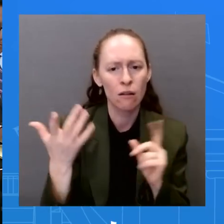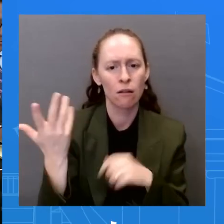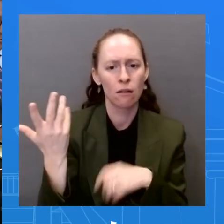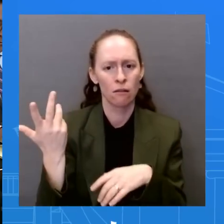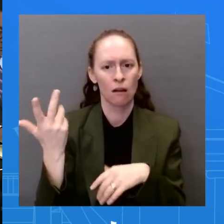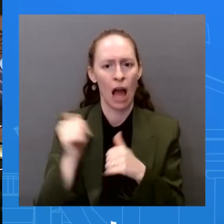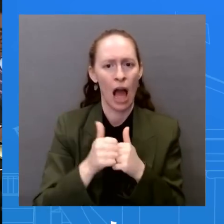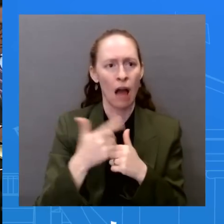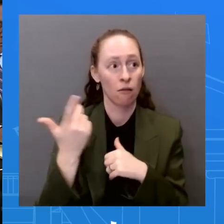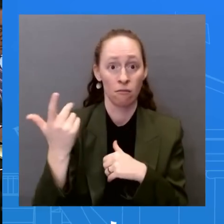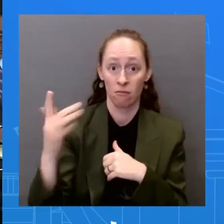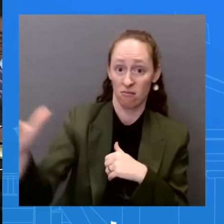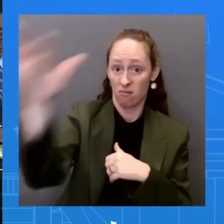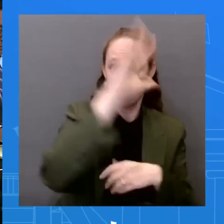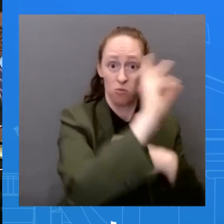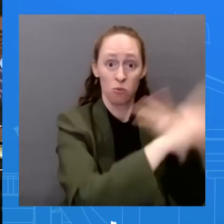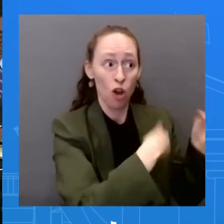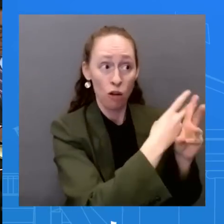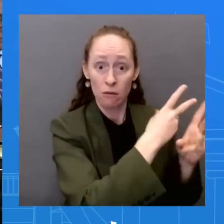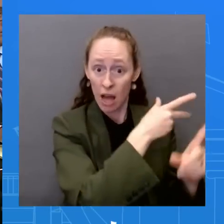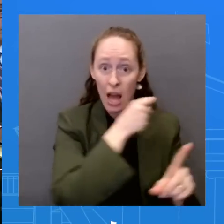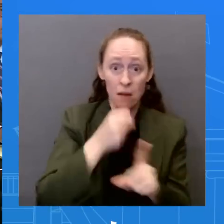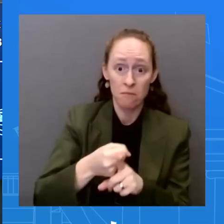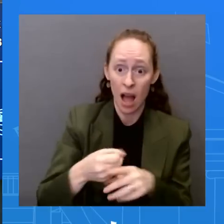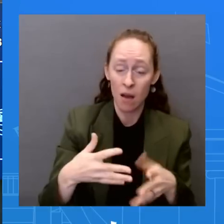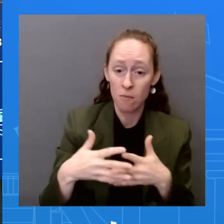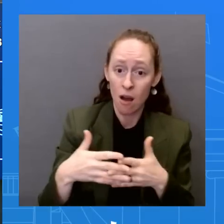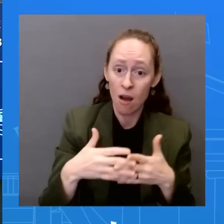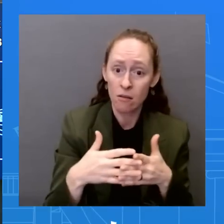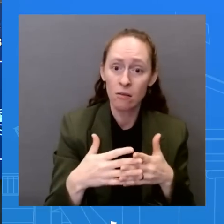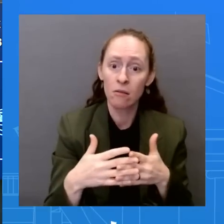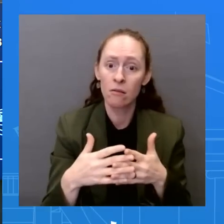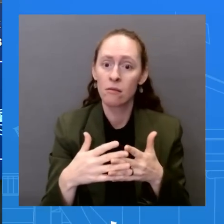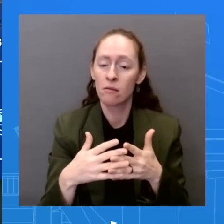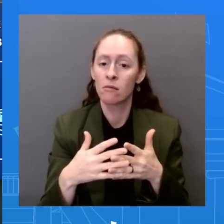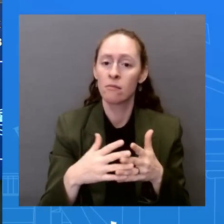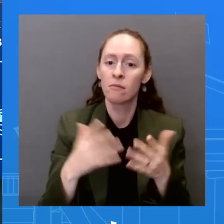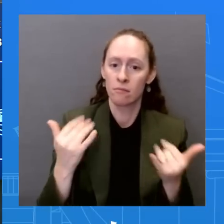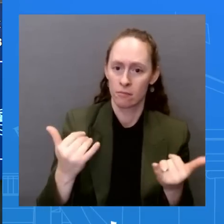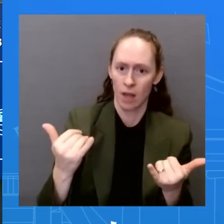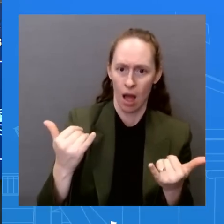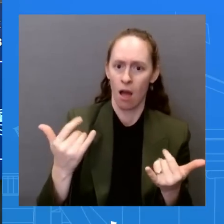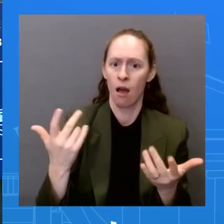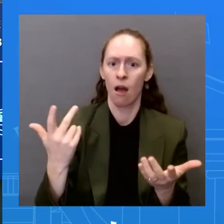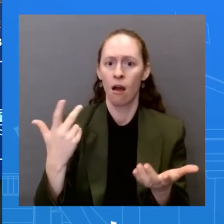and whether or not you need to? Dr. Daskalakis: So I'll start. And maybe, Bob, you can also fill in. So I think that you're really --